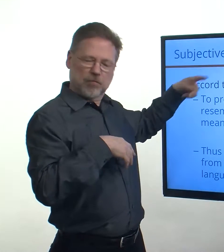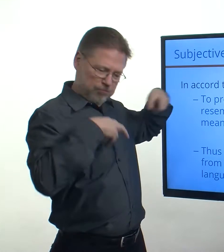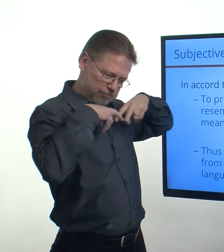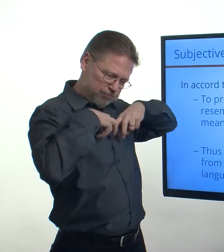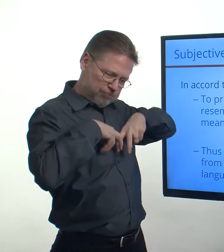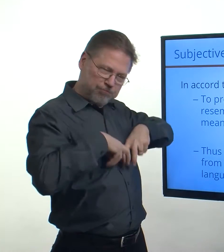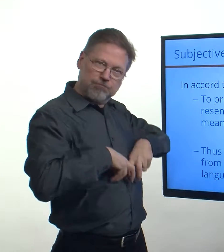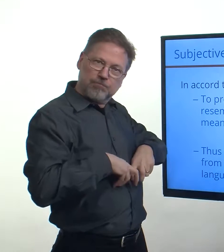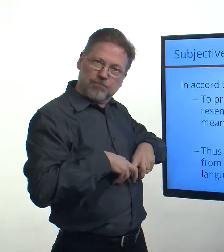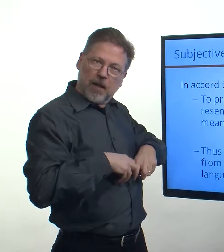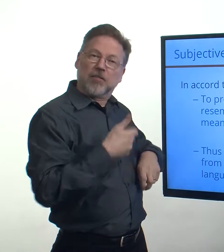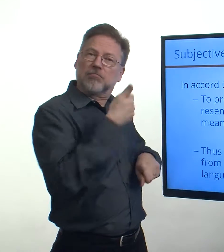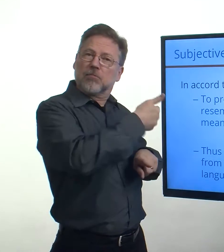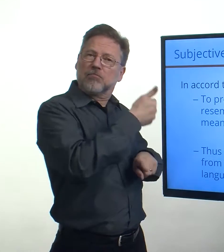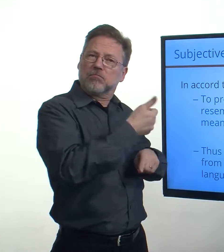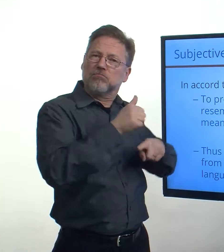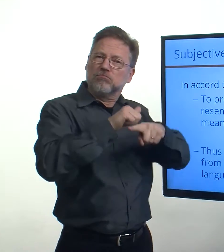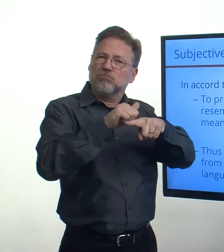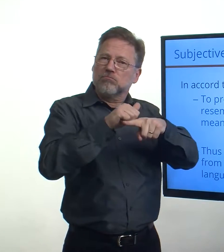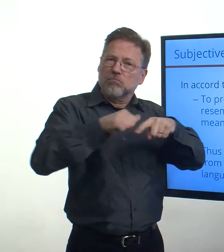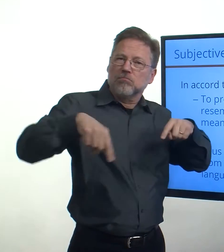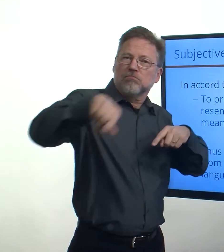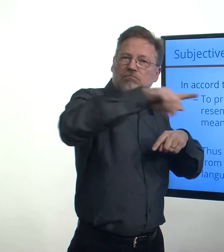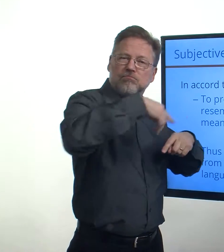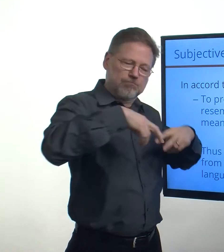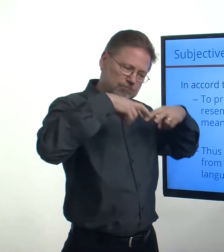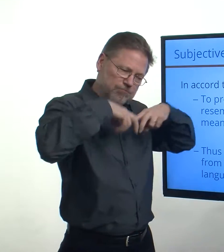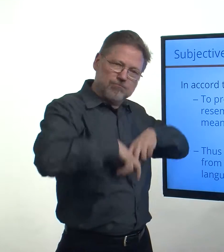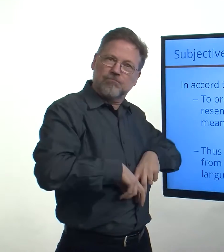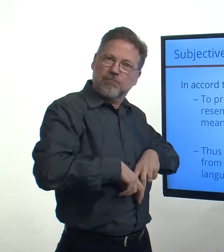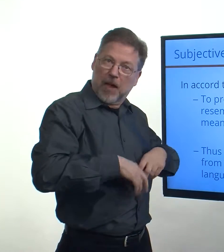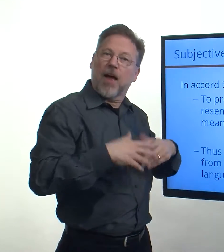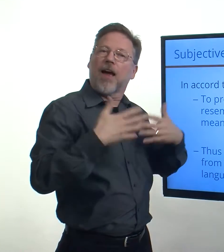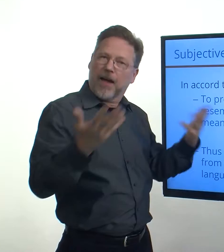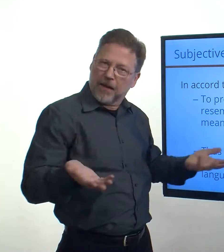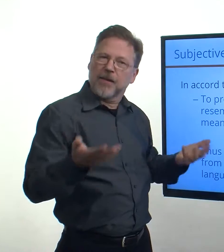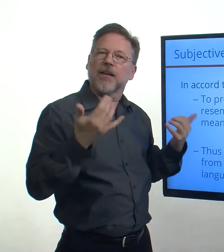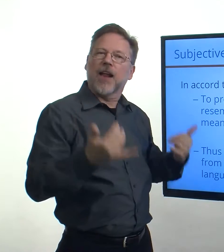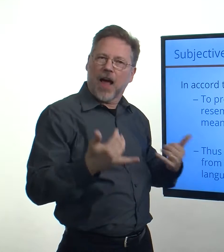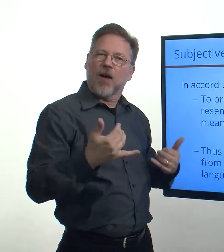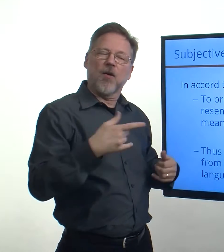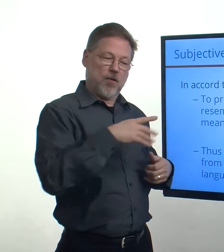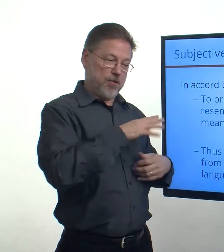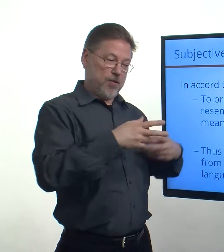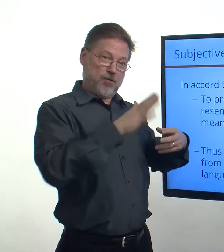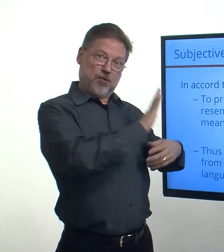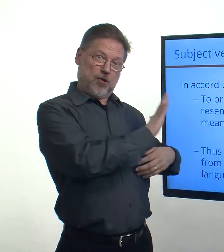He trained many others to use this approach as well.